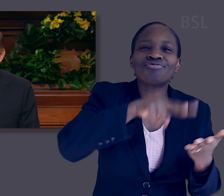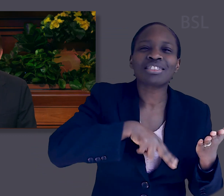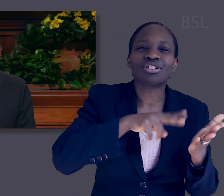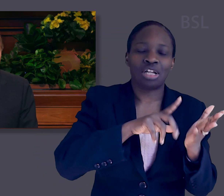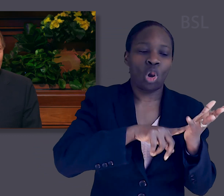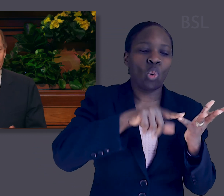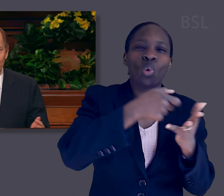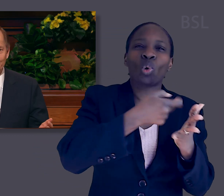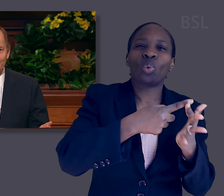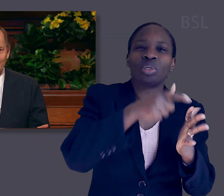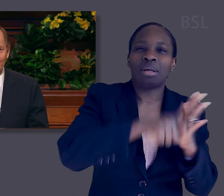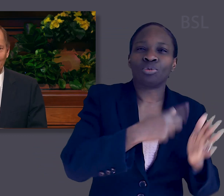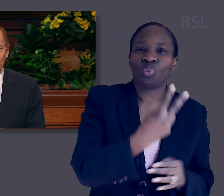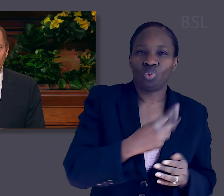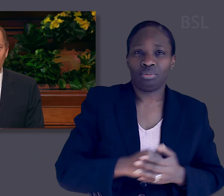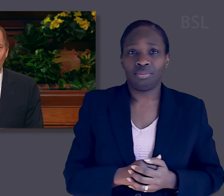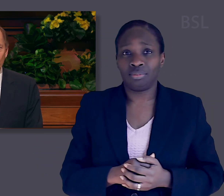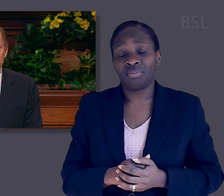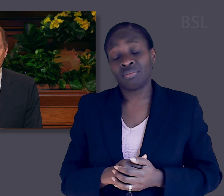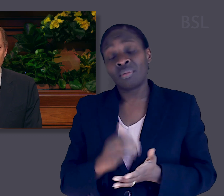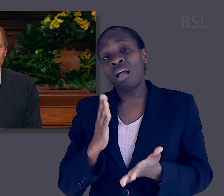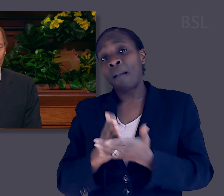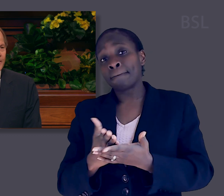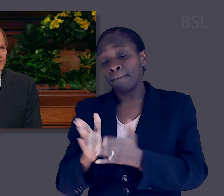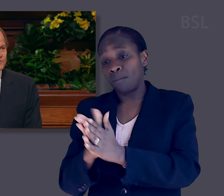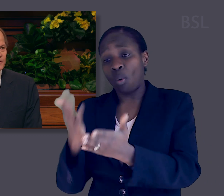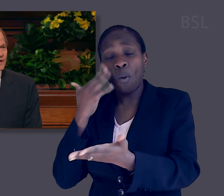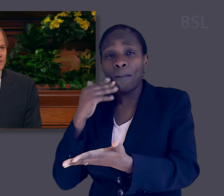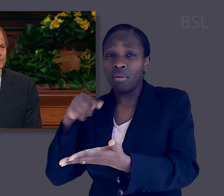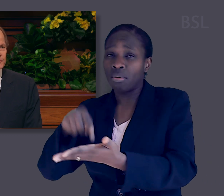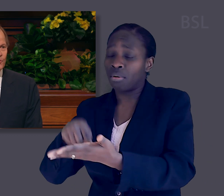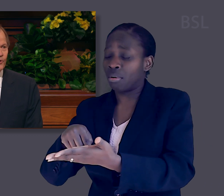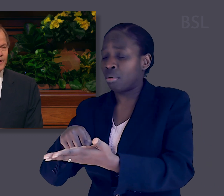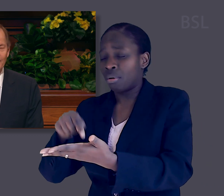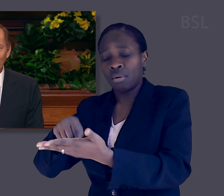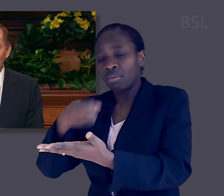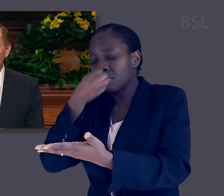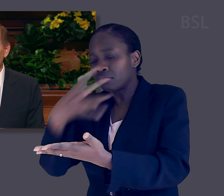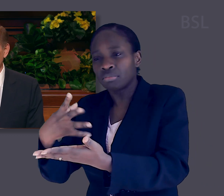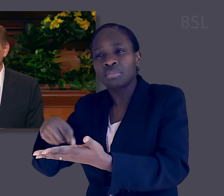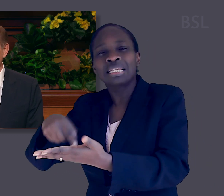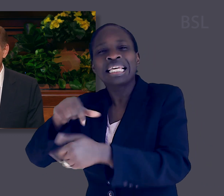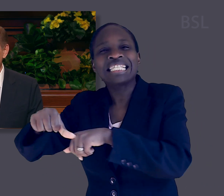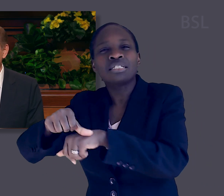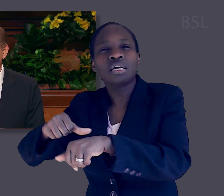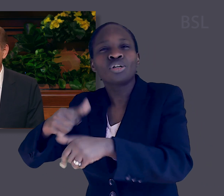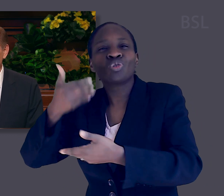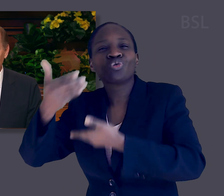In reality, the Book of Mormon shares the greatest Easter story ever told.